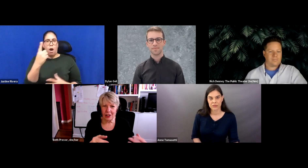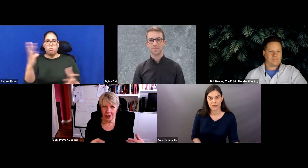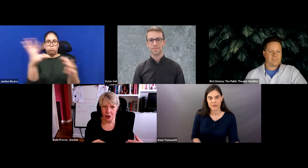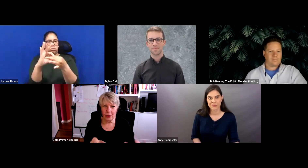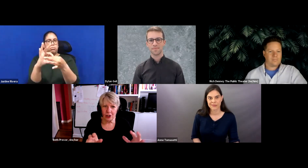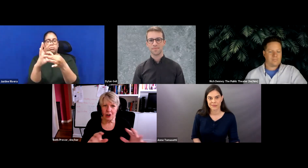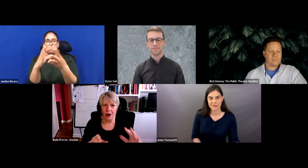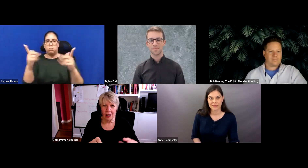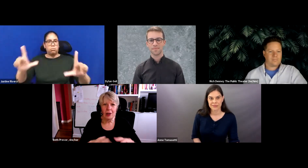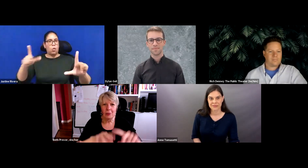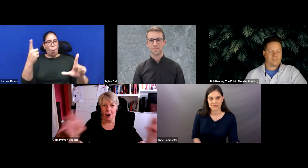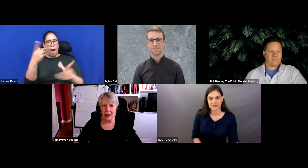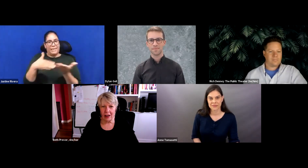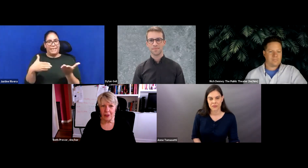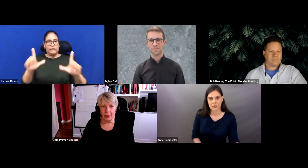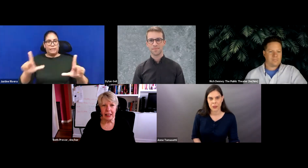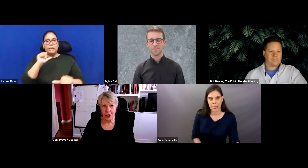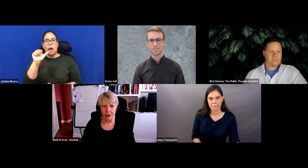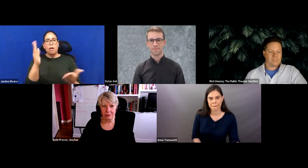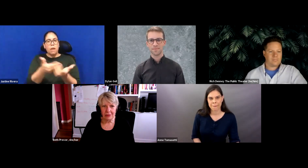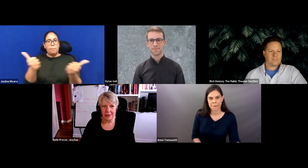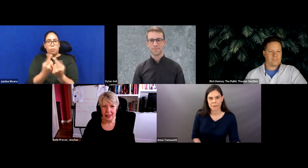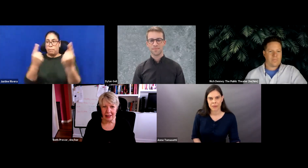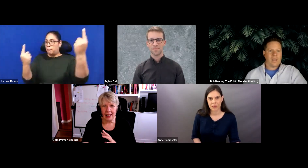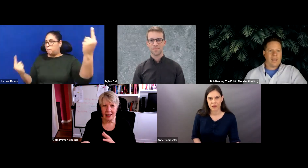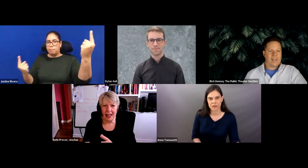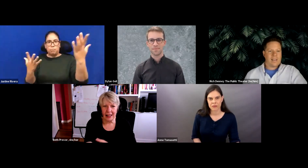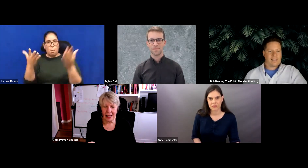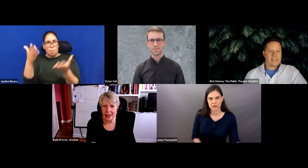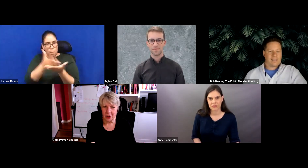know, the interpreters are part of the picture. And Anne I'm